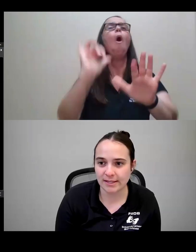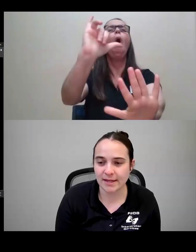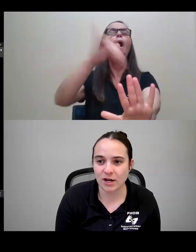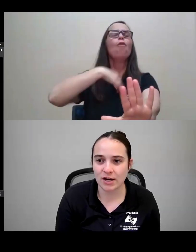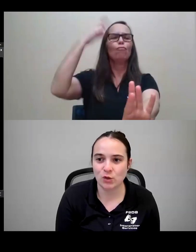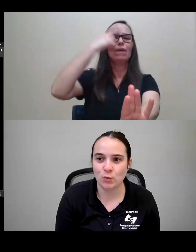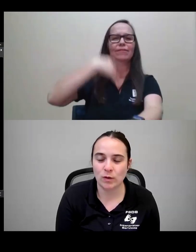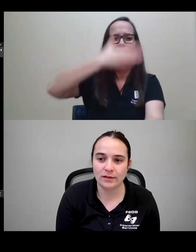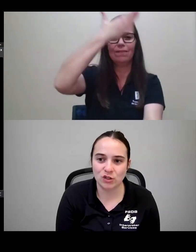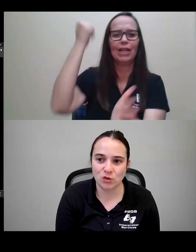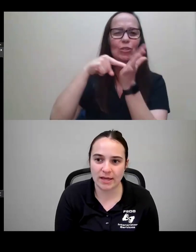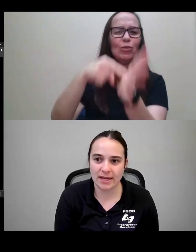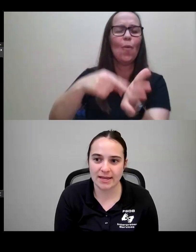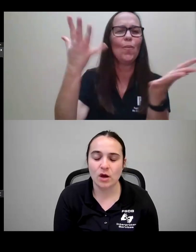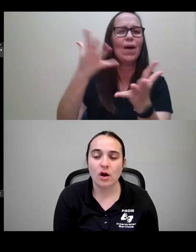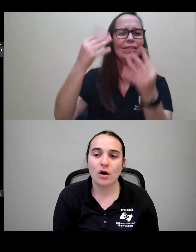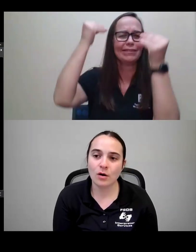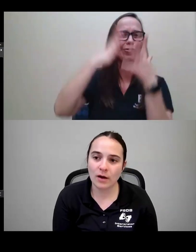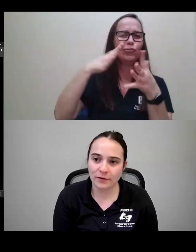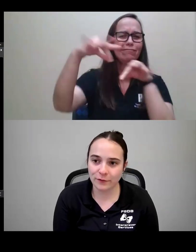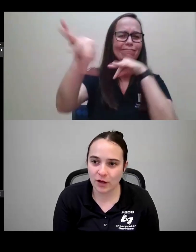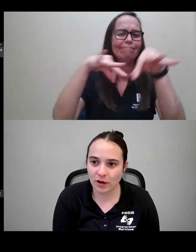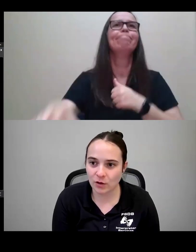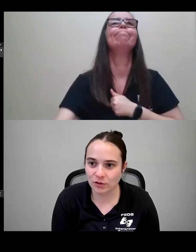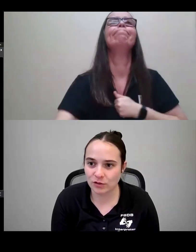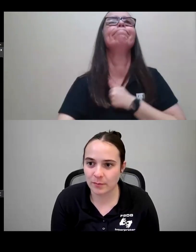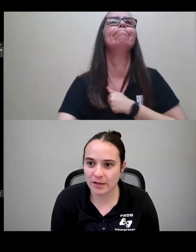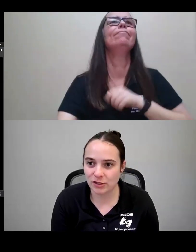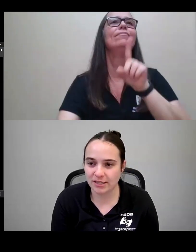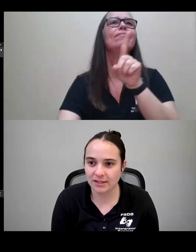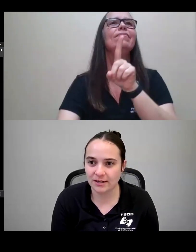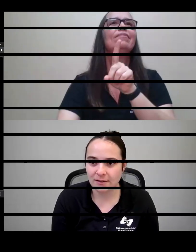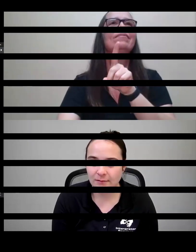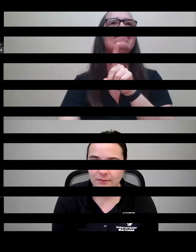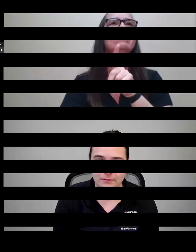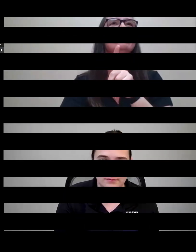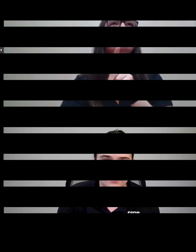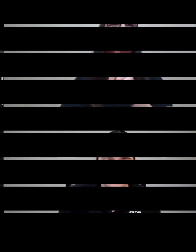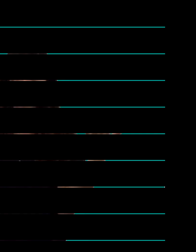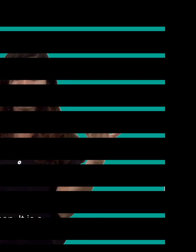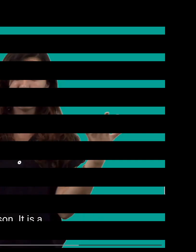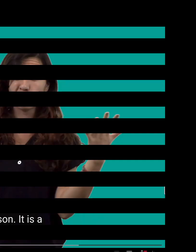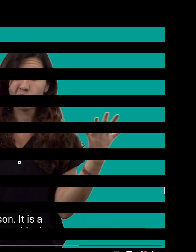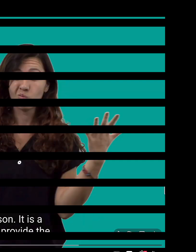visuals in there and you will enjoy it. Oh, I forgot also to mention.